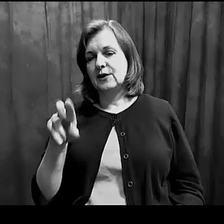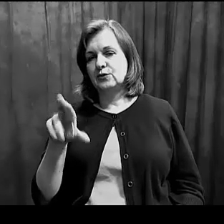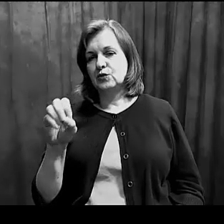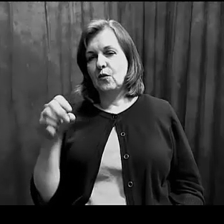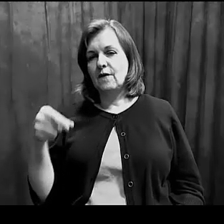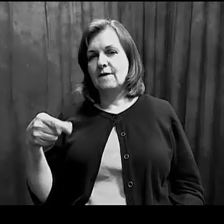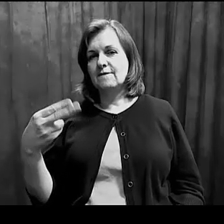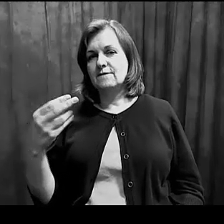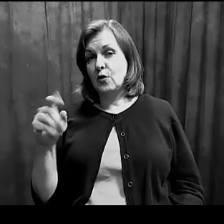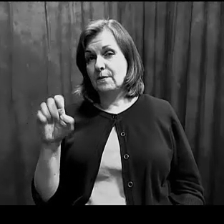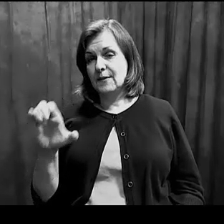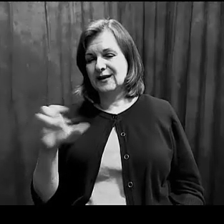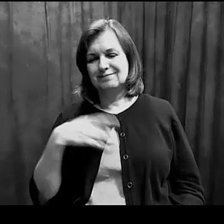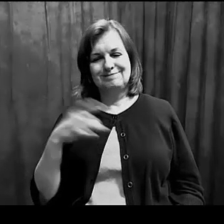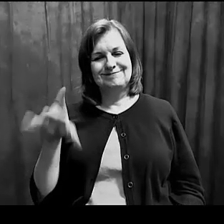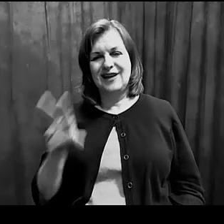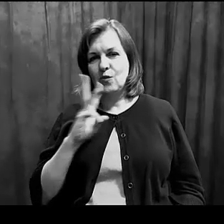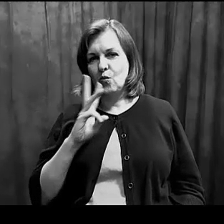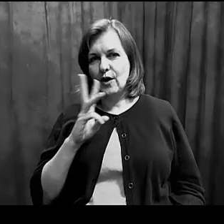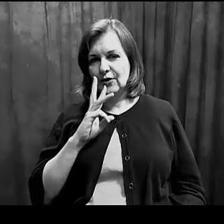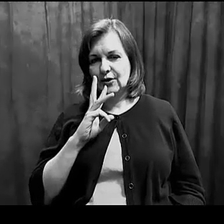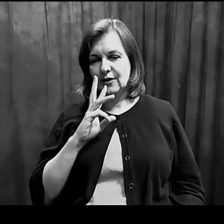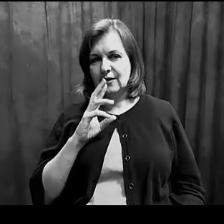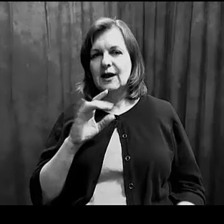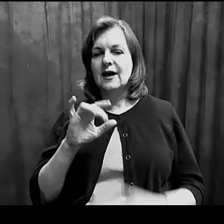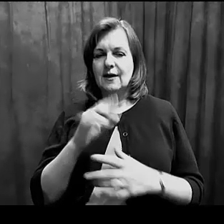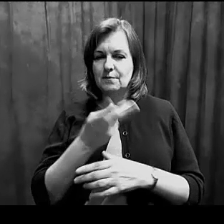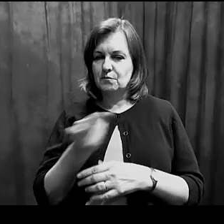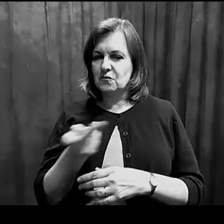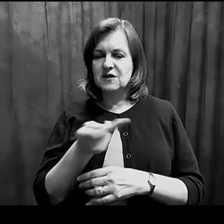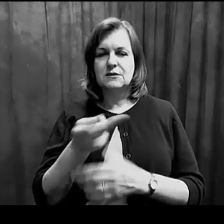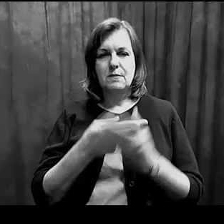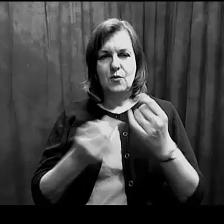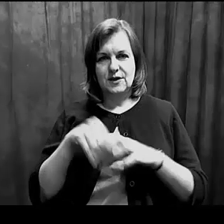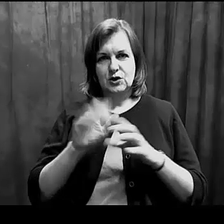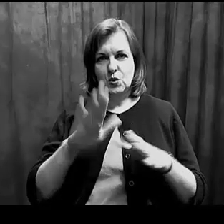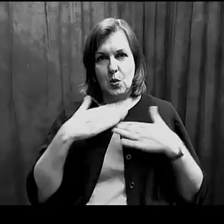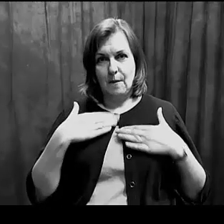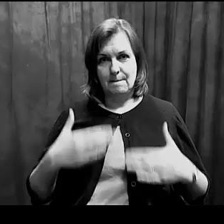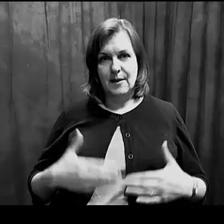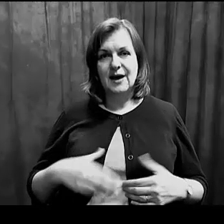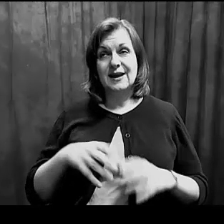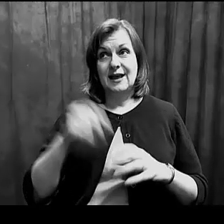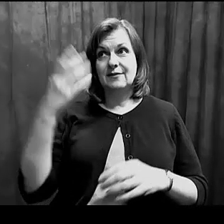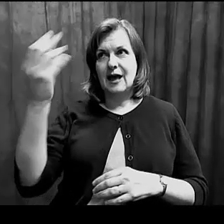are water heaters -- we are going to have to deal with these in your body